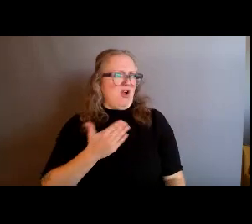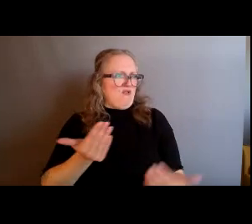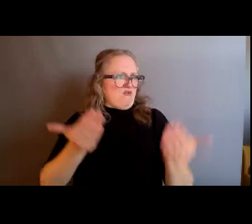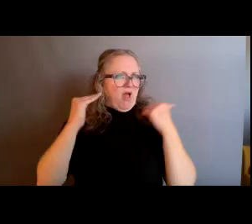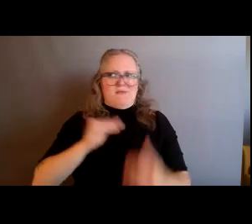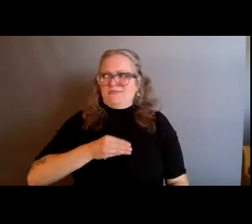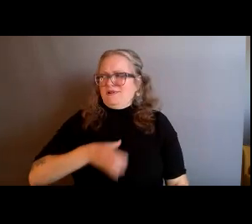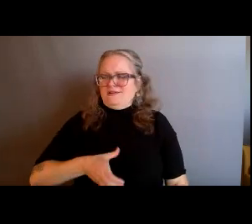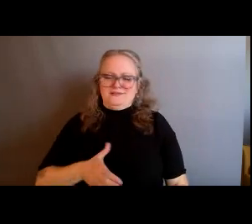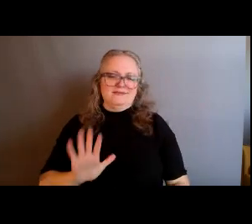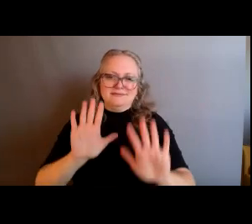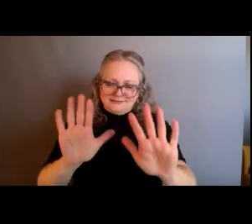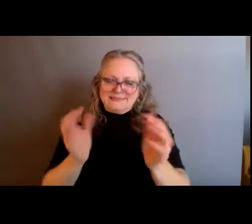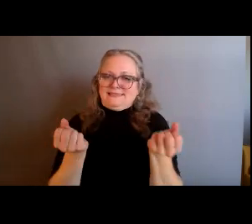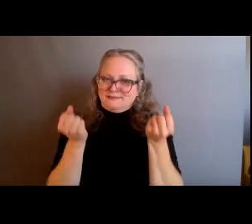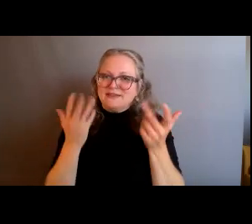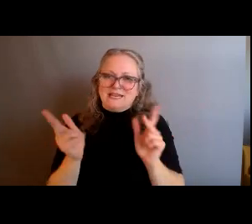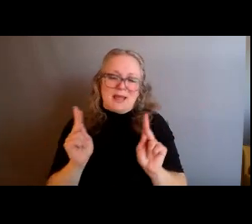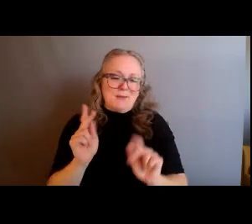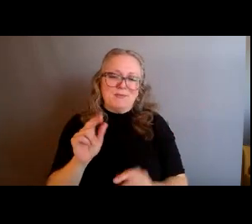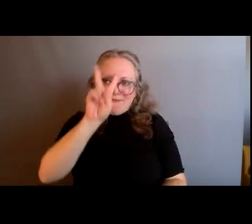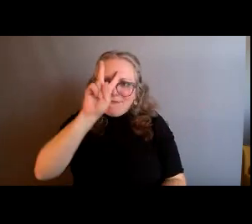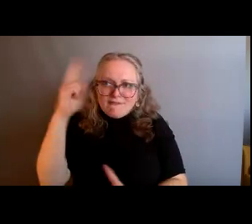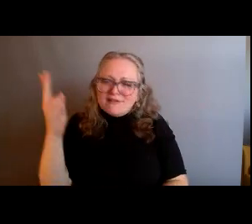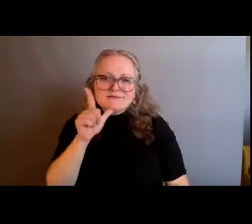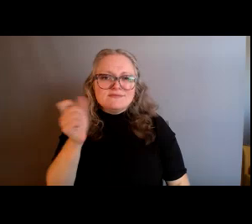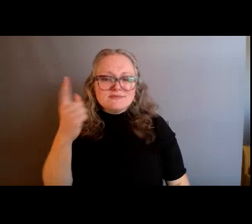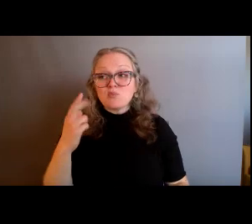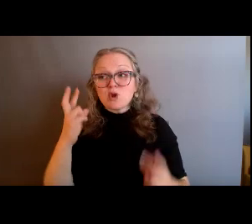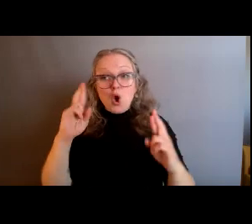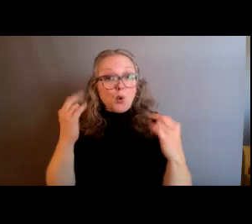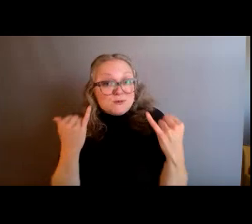It's it's it is can be difficult, but we're going to hopefully clear it up a little bit now.